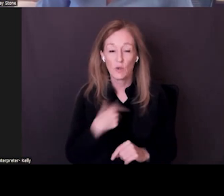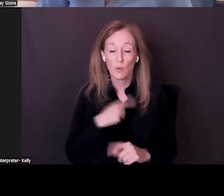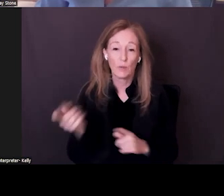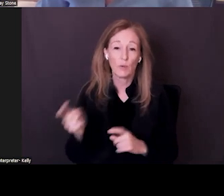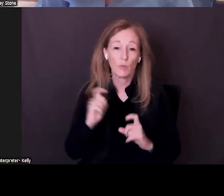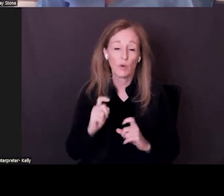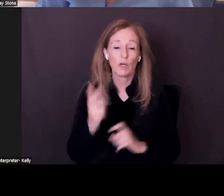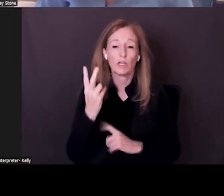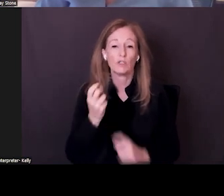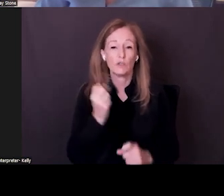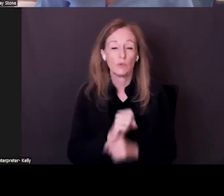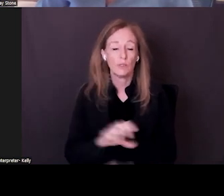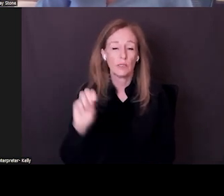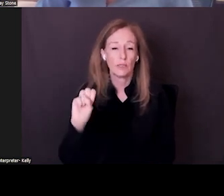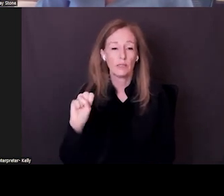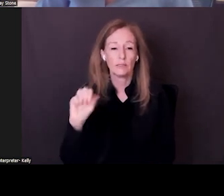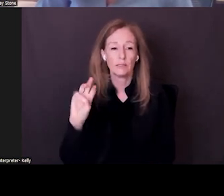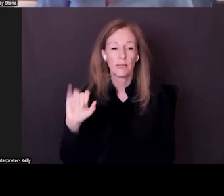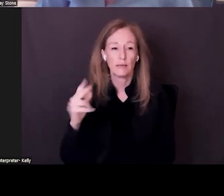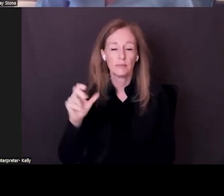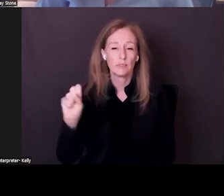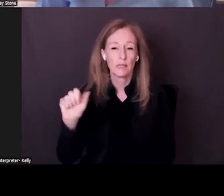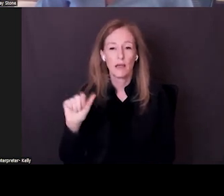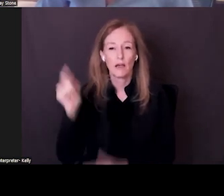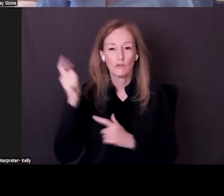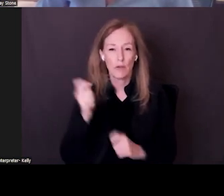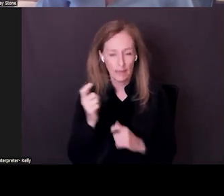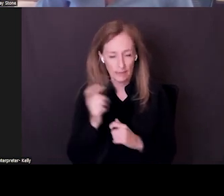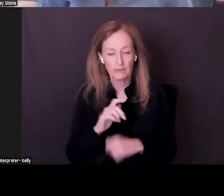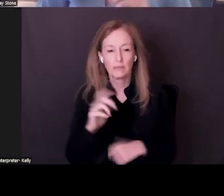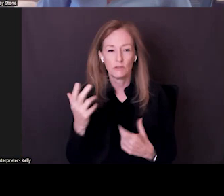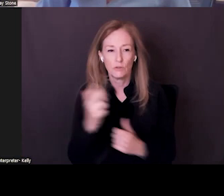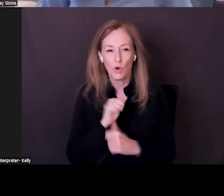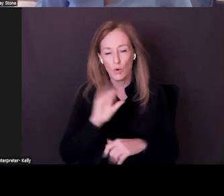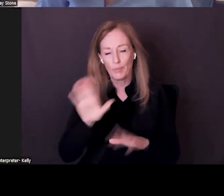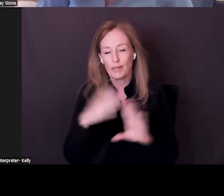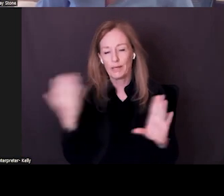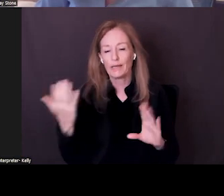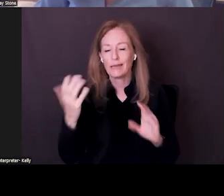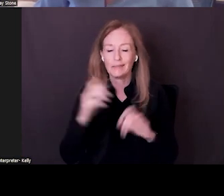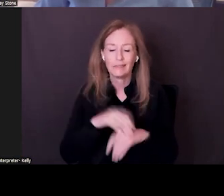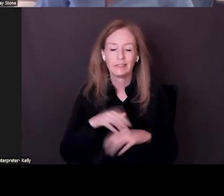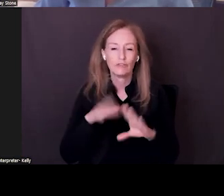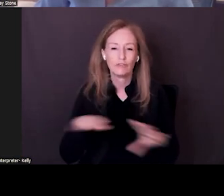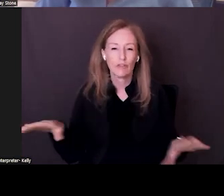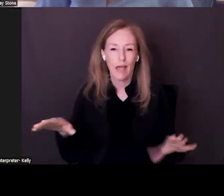SAMHSA GRANT TO OPEN TENNESSEE'S FIRST CHILDREN'S CRISIS STABILIZATION UNIT. THIS PICTURE IS WHEN WE DID THE RIBBON